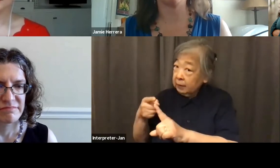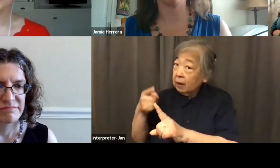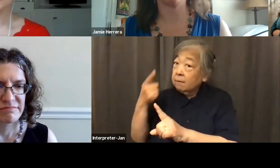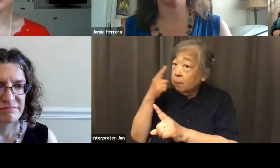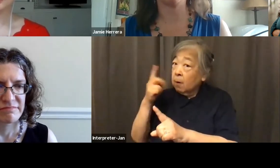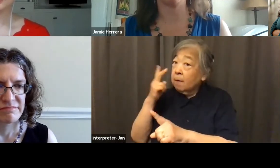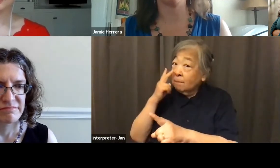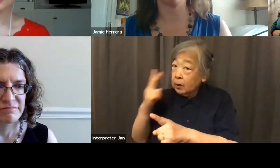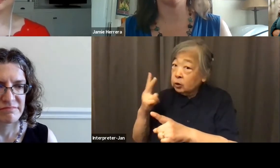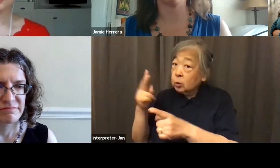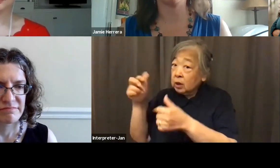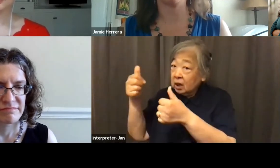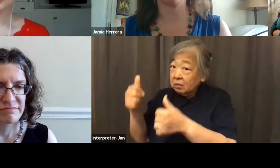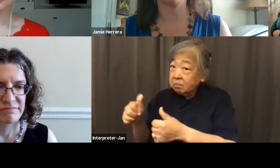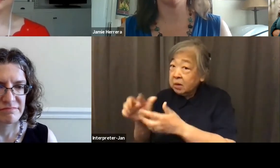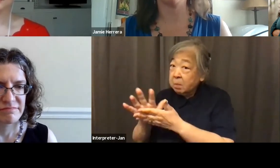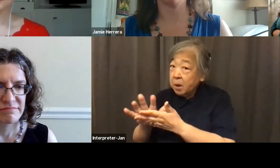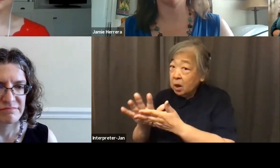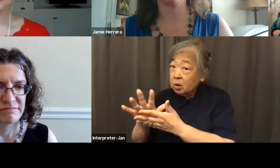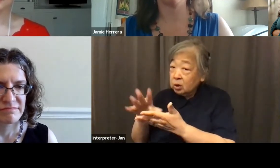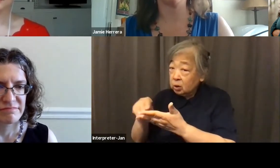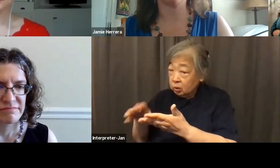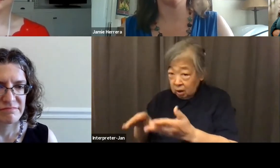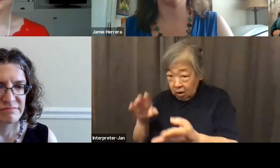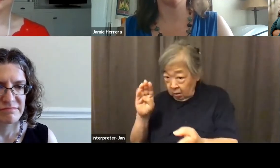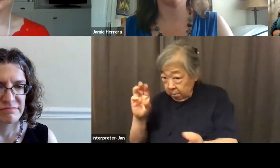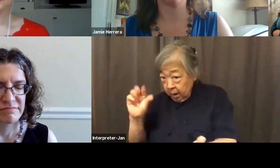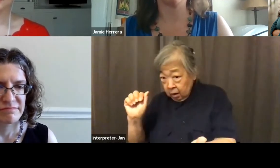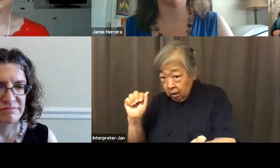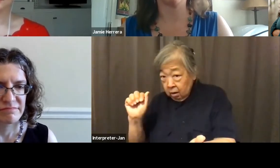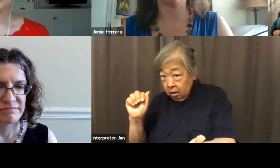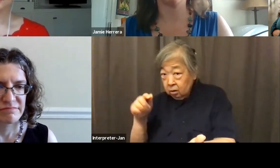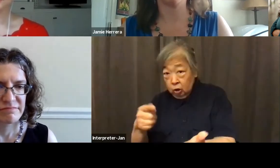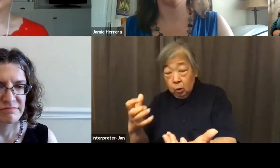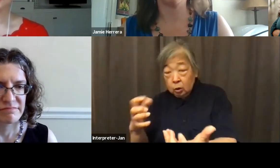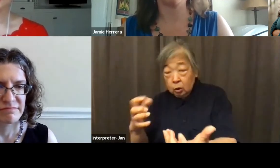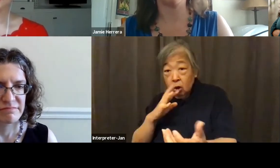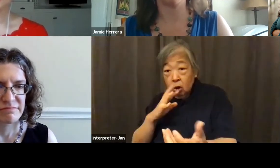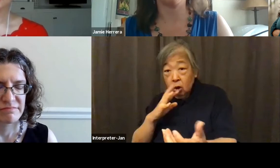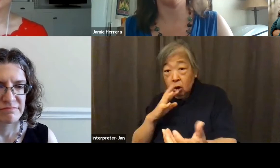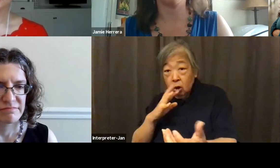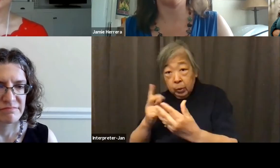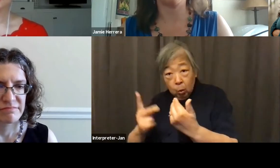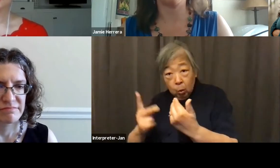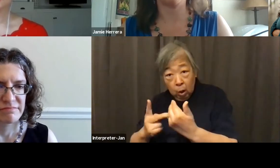I believe maybe Becca if you want to talk about the programs at American Councils for